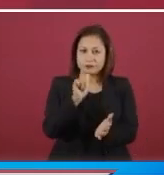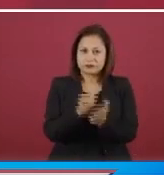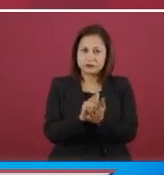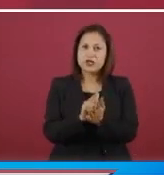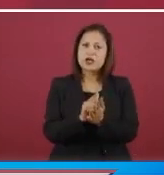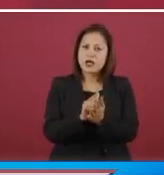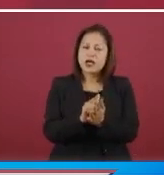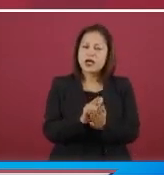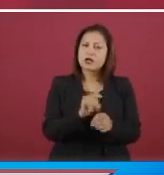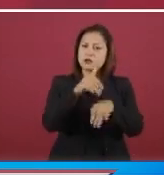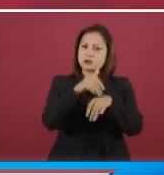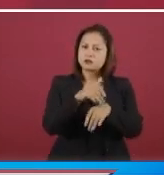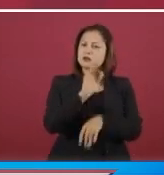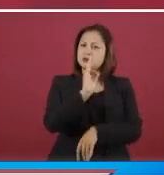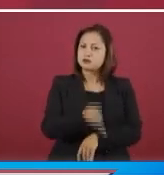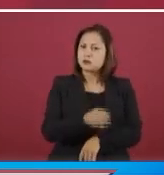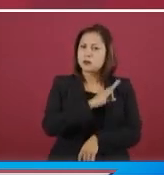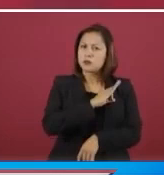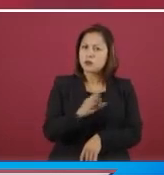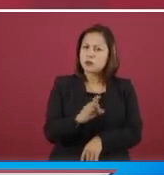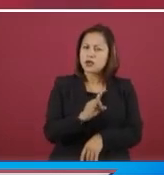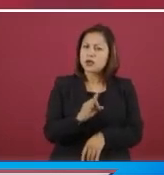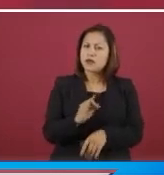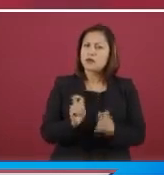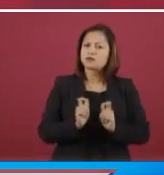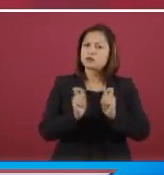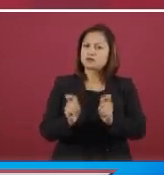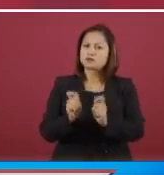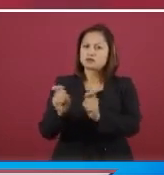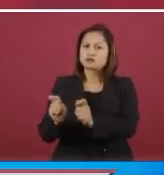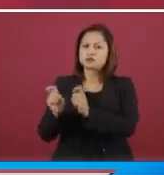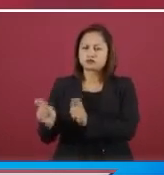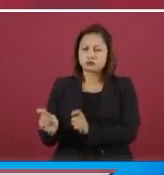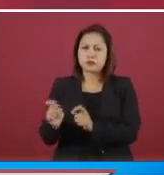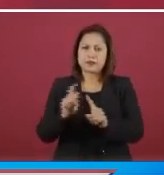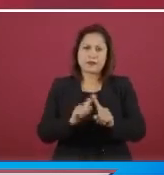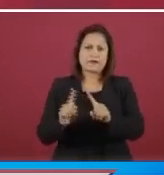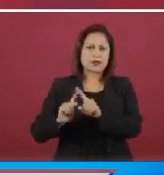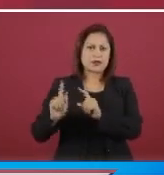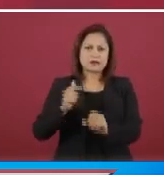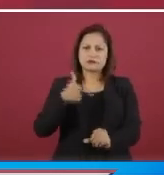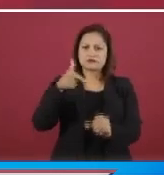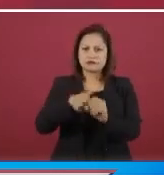Concessions were granted with the Energy Reform there are companies that have gas stations